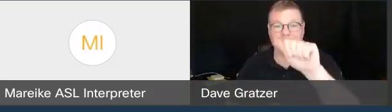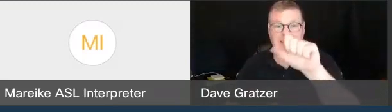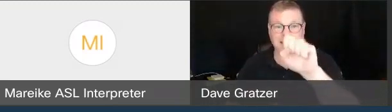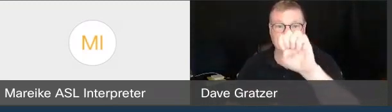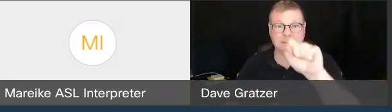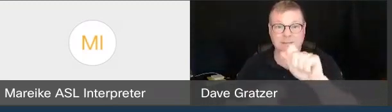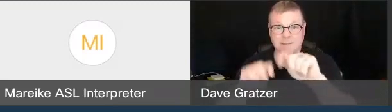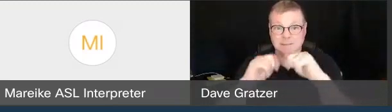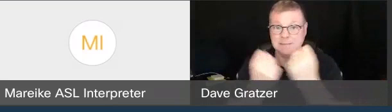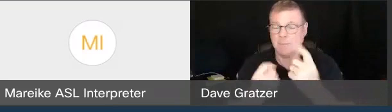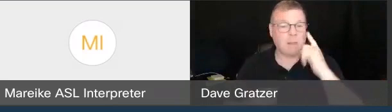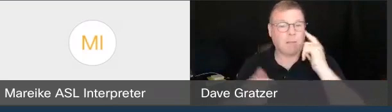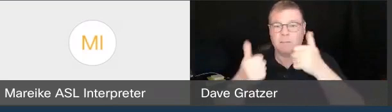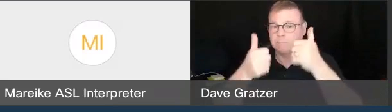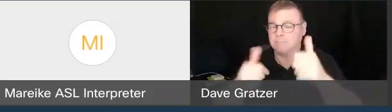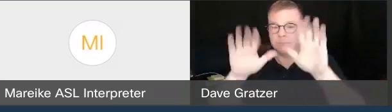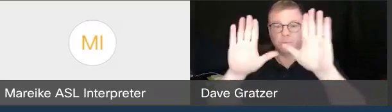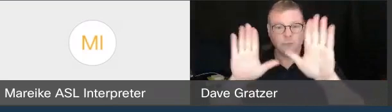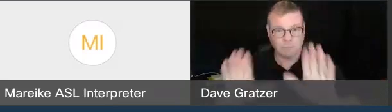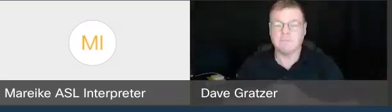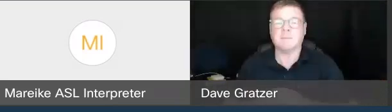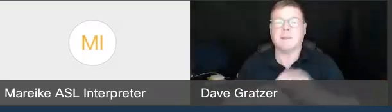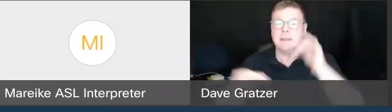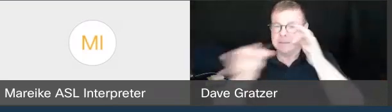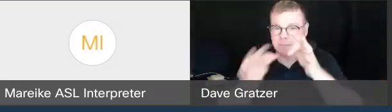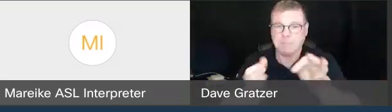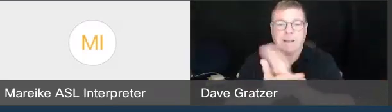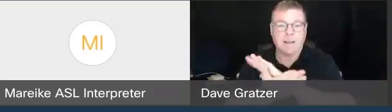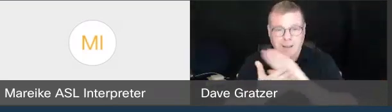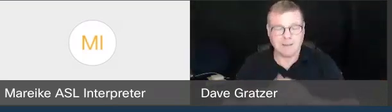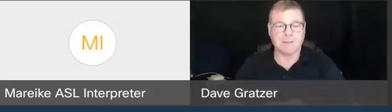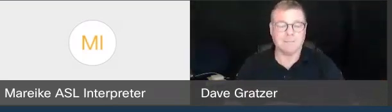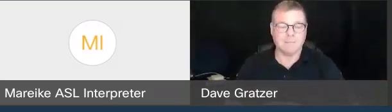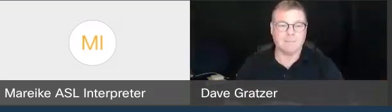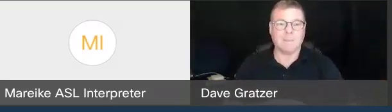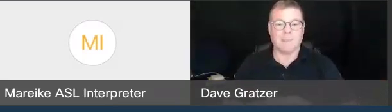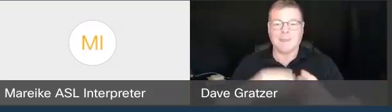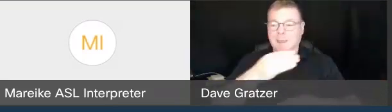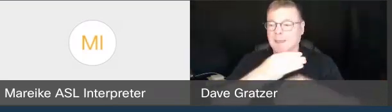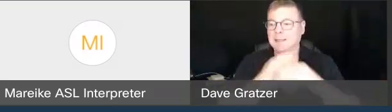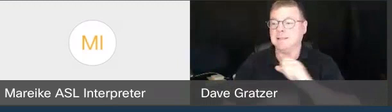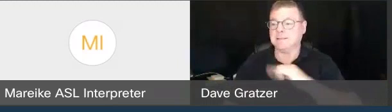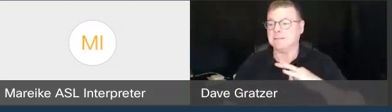thought was terrific, and really laid out nicely. The additional staff that comes along with a FACT